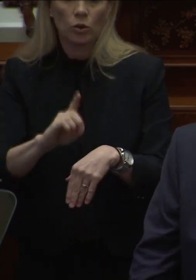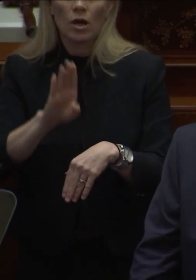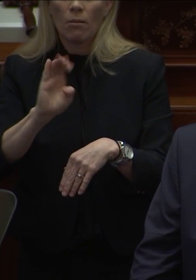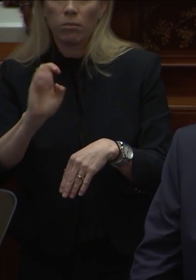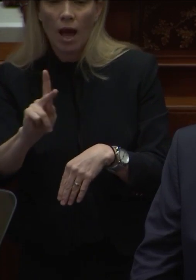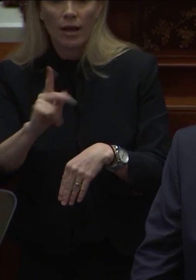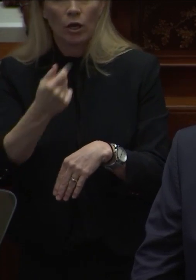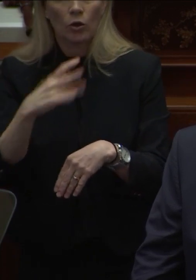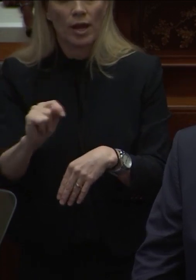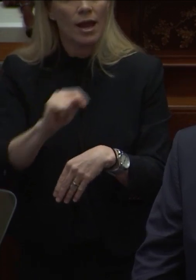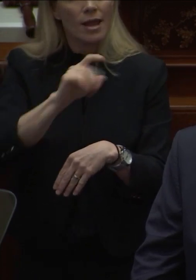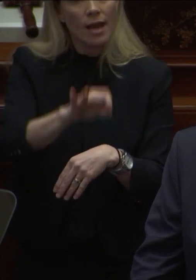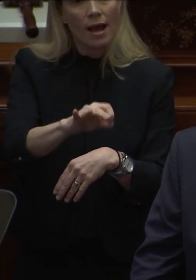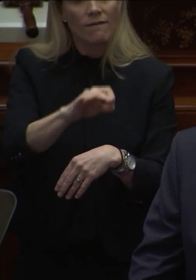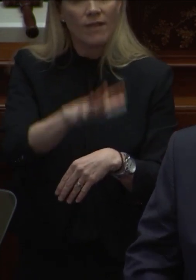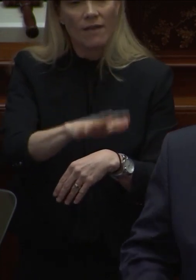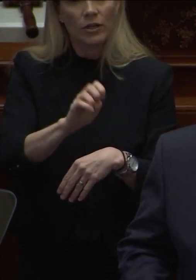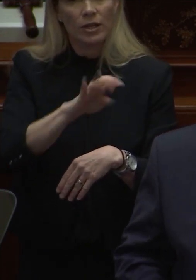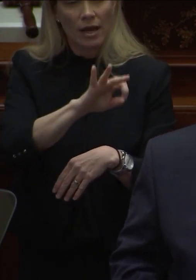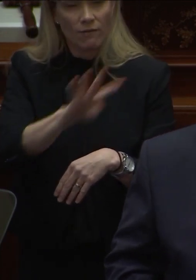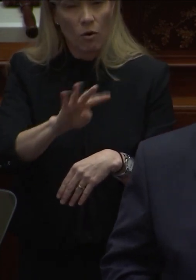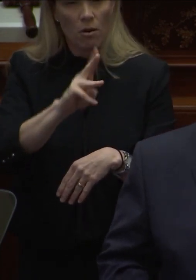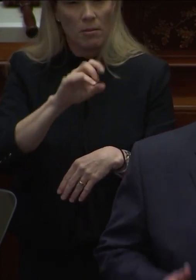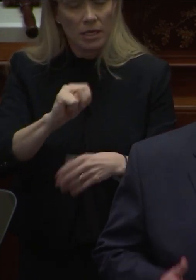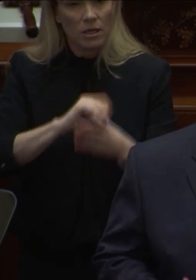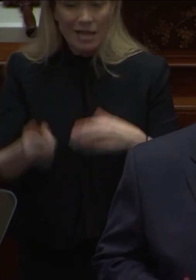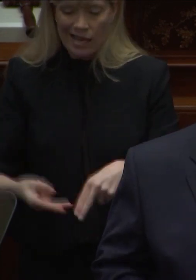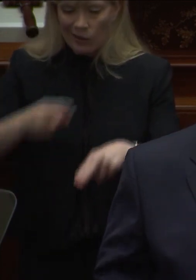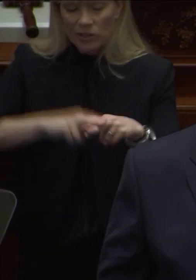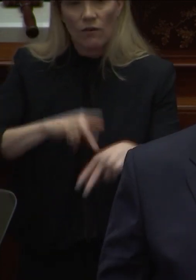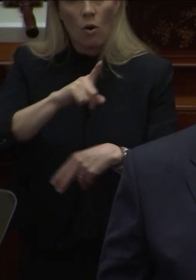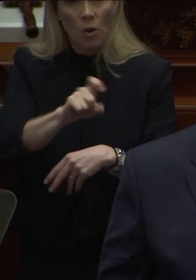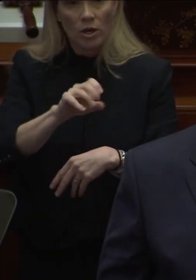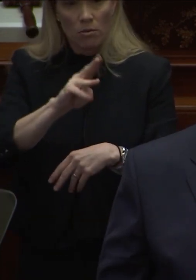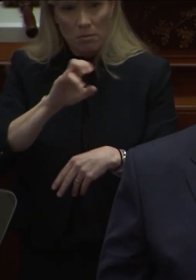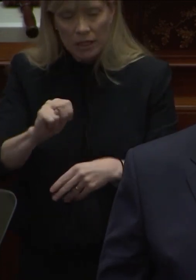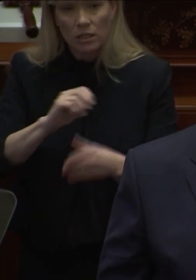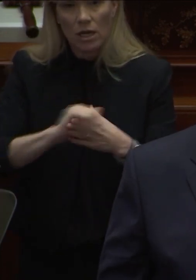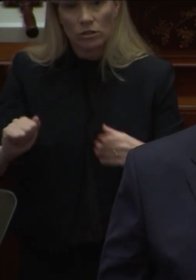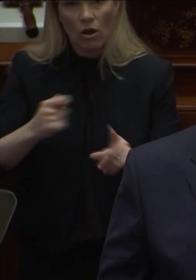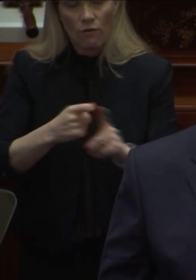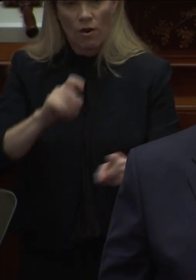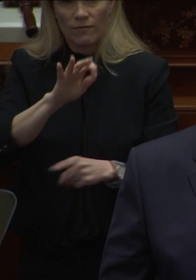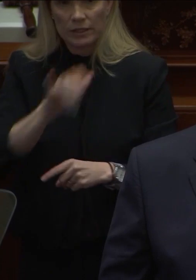FUNDING THE EARLY CHILDHOOD BLOCK GRANT AT $594 MILLION, AN